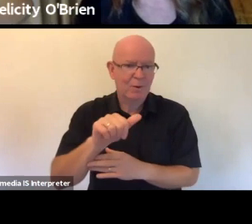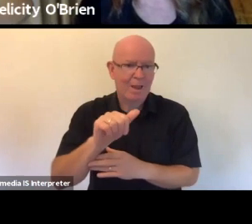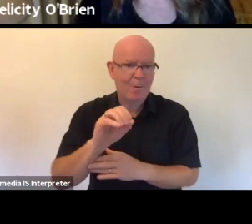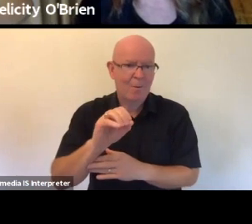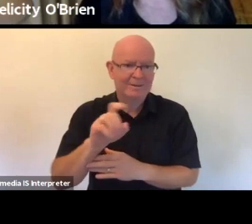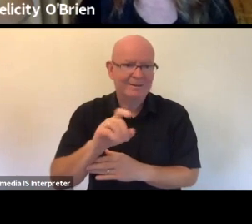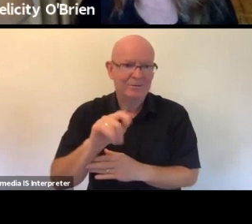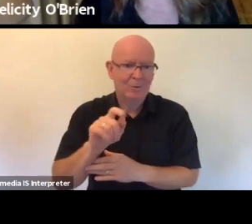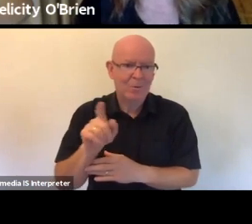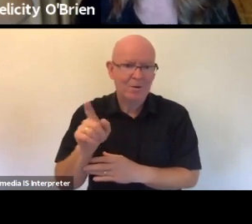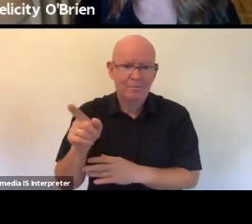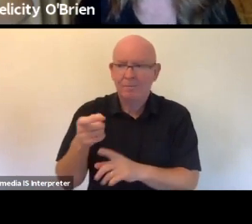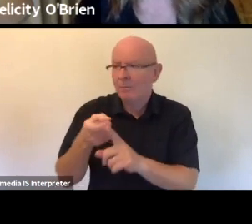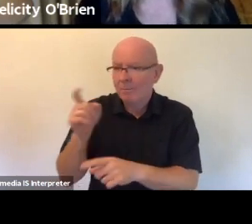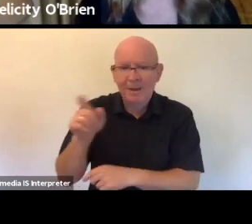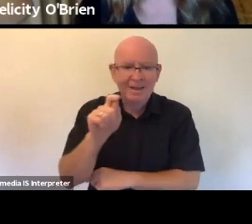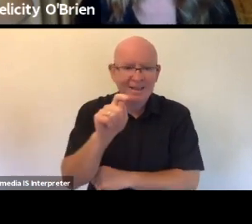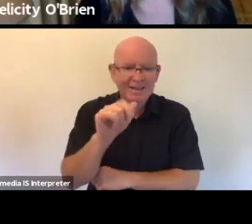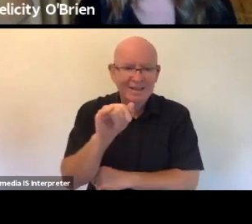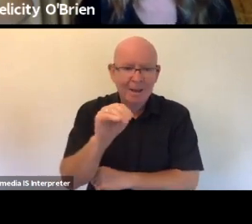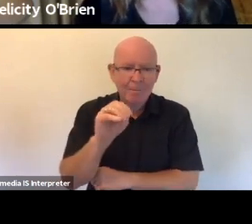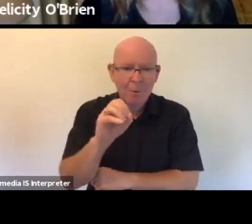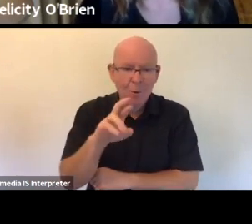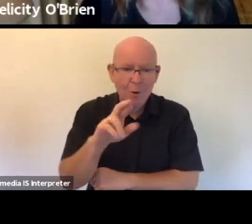So, if you do need to see the sign language interpreter